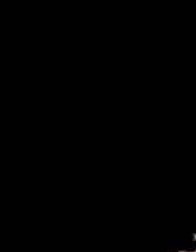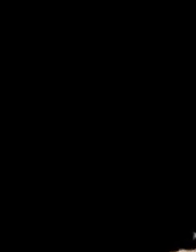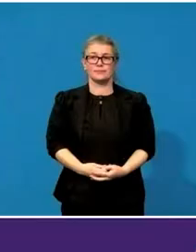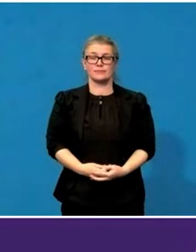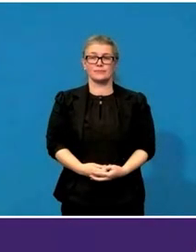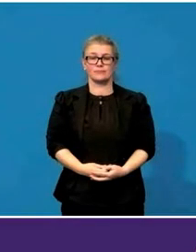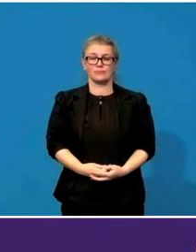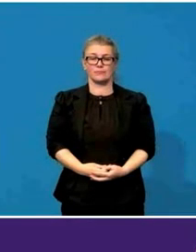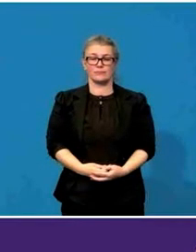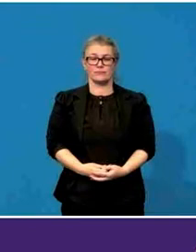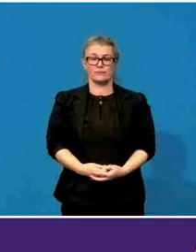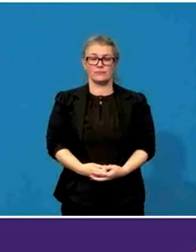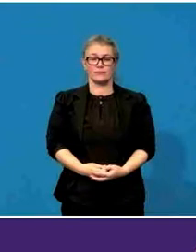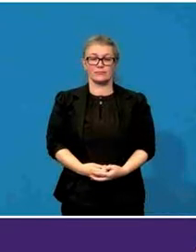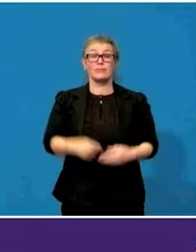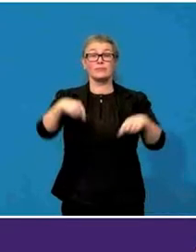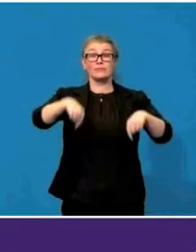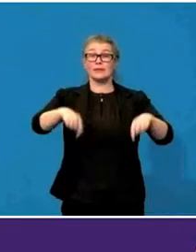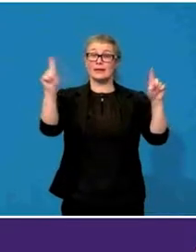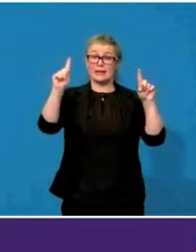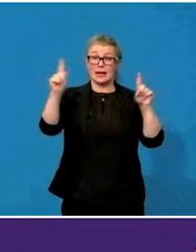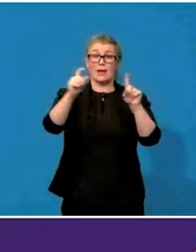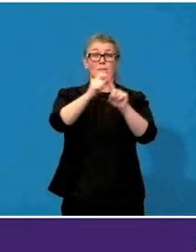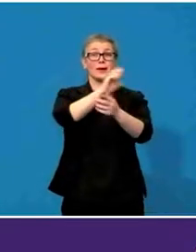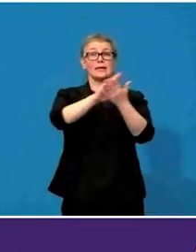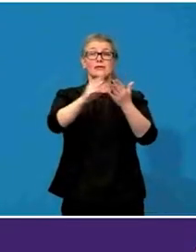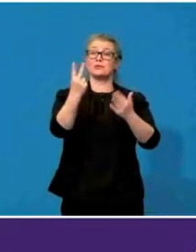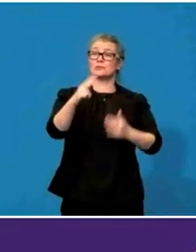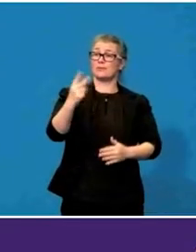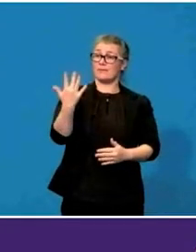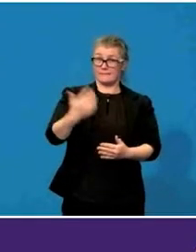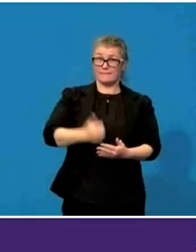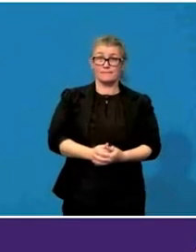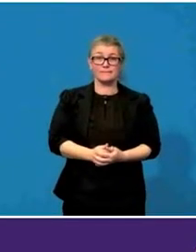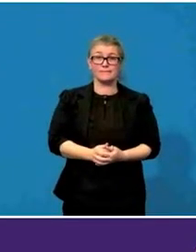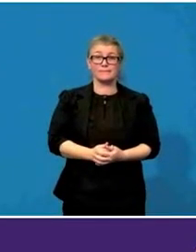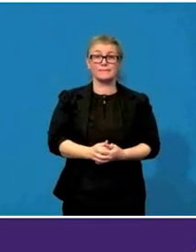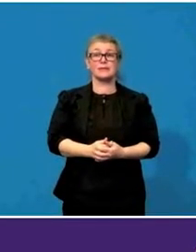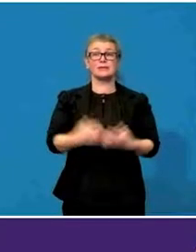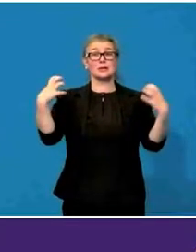Public hearing 25, Commissioners, will focus on the experience of First Nations people